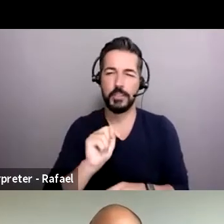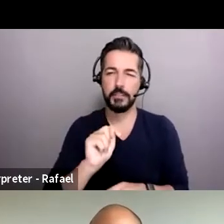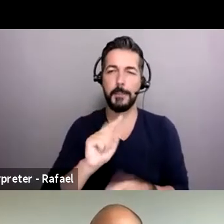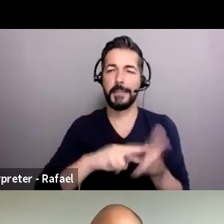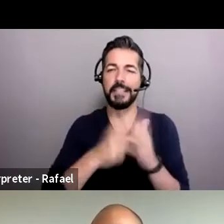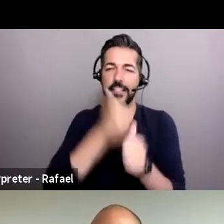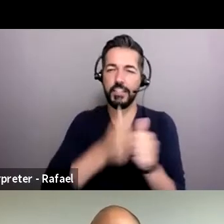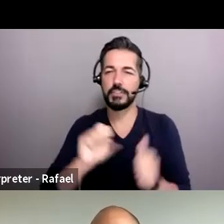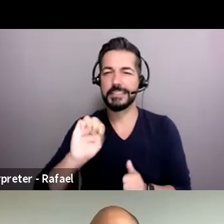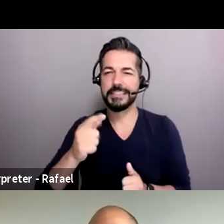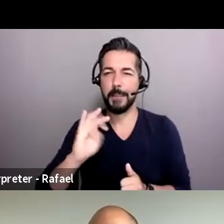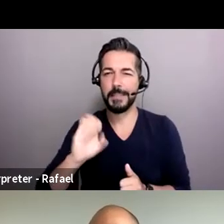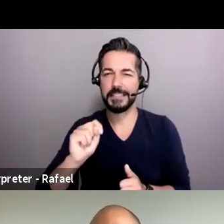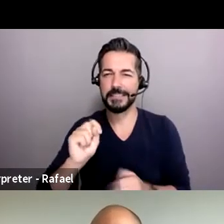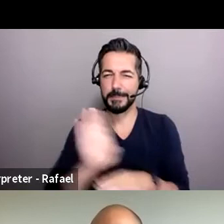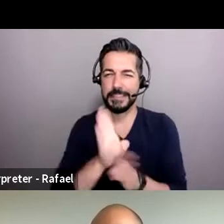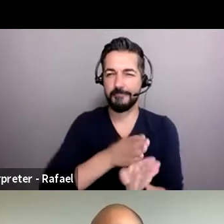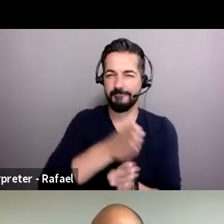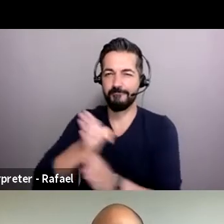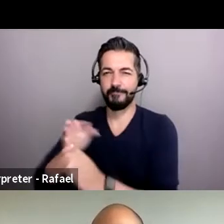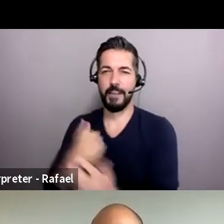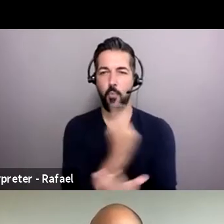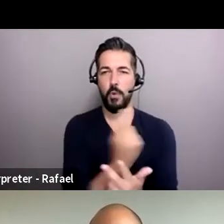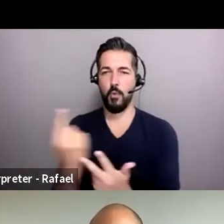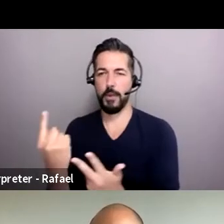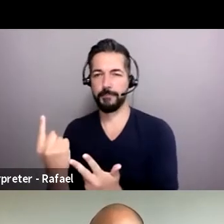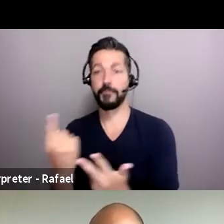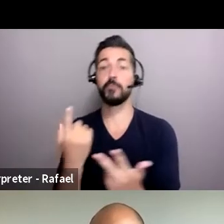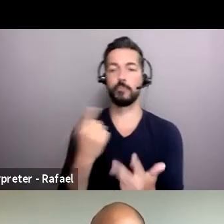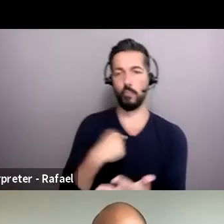And we are actually currently under Product because of some